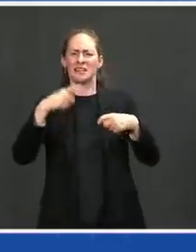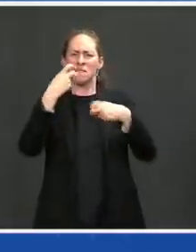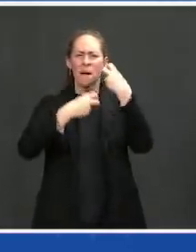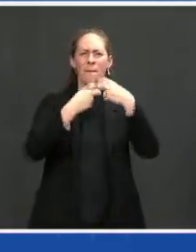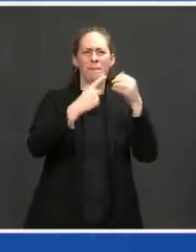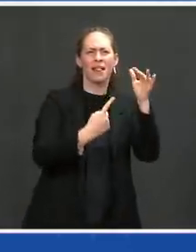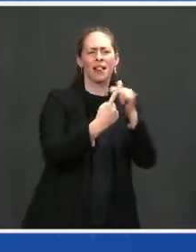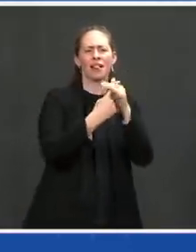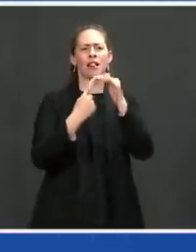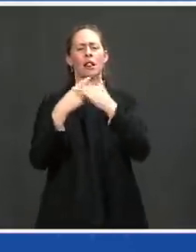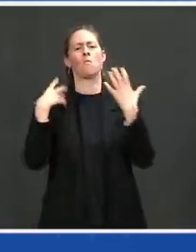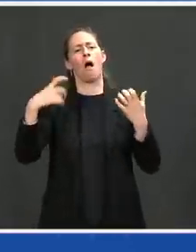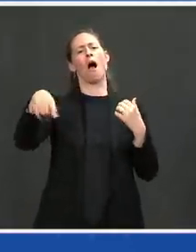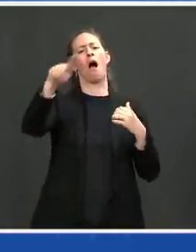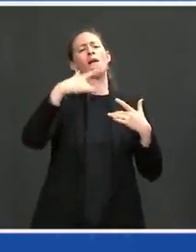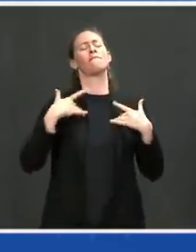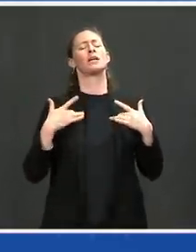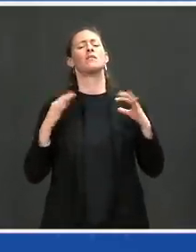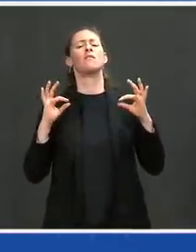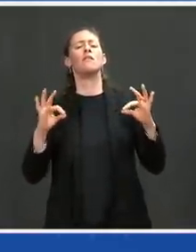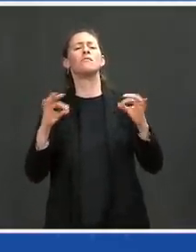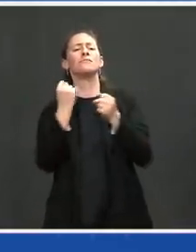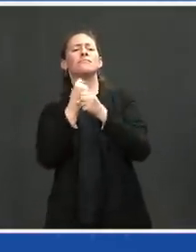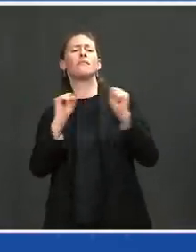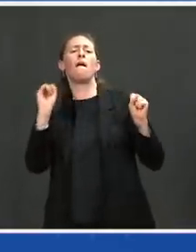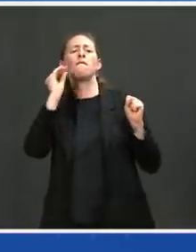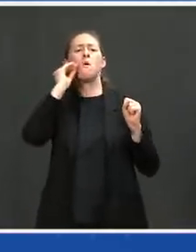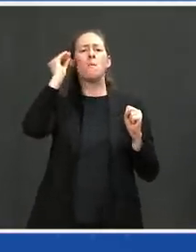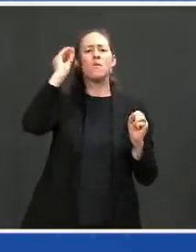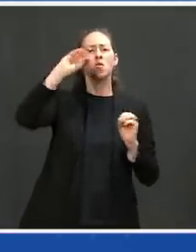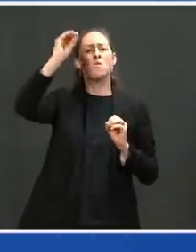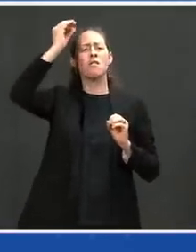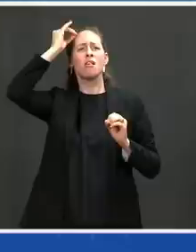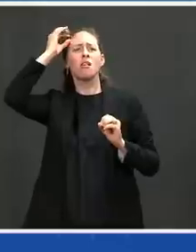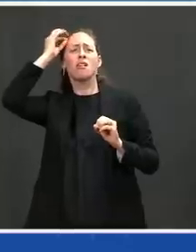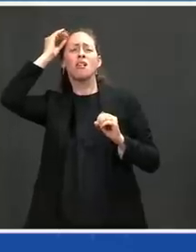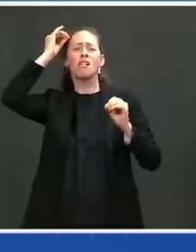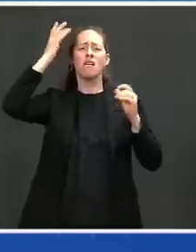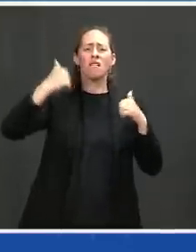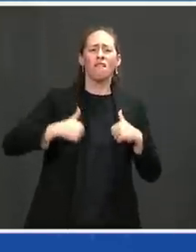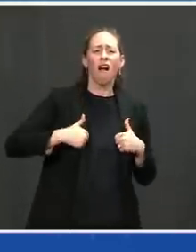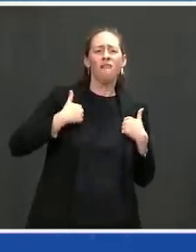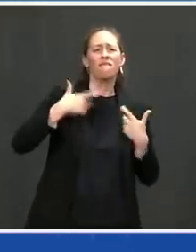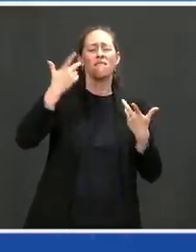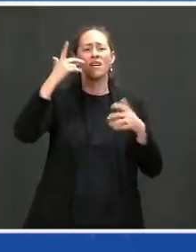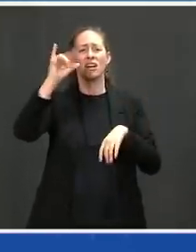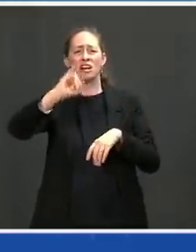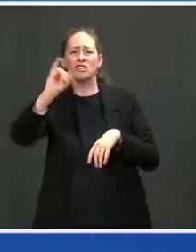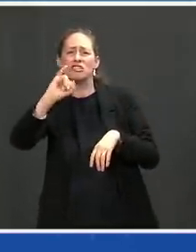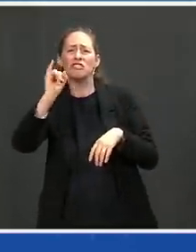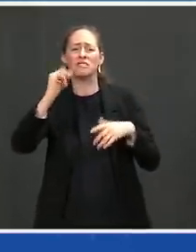wondering whether they lost their health insurance, whether they're going to lose a family member, whether they're going to be in a position